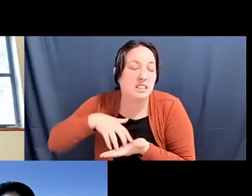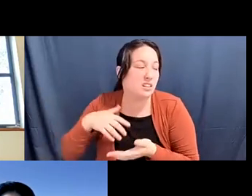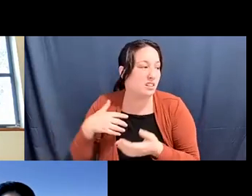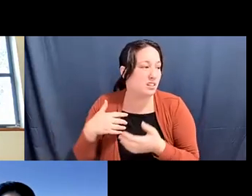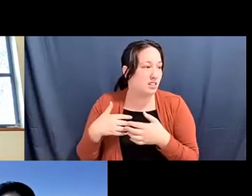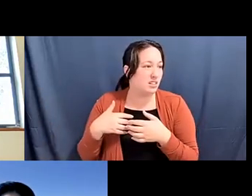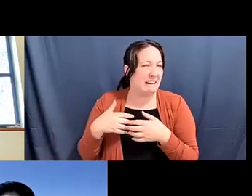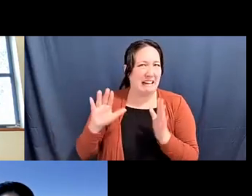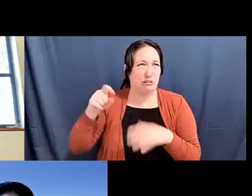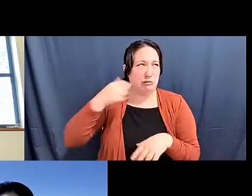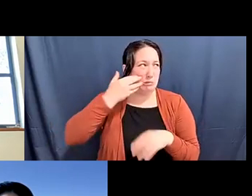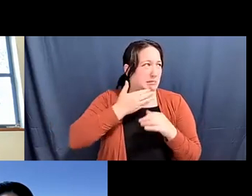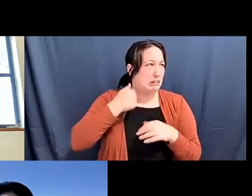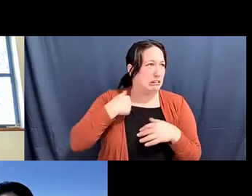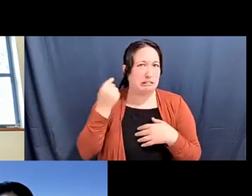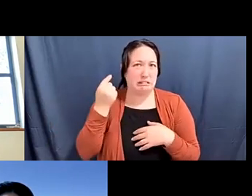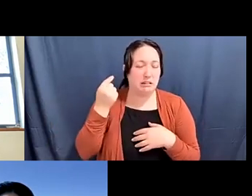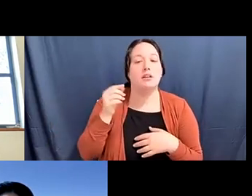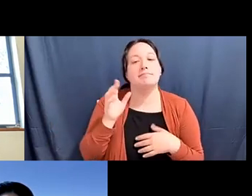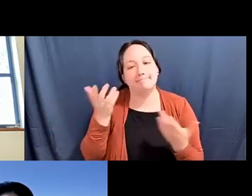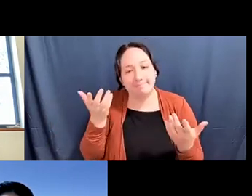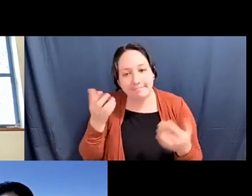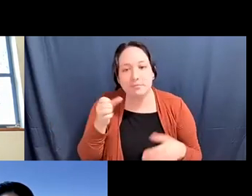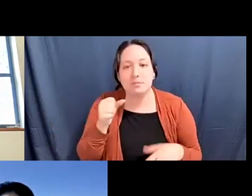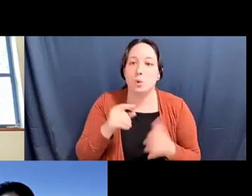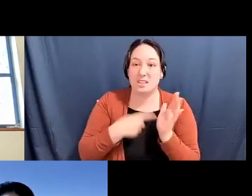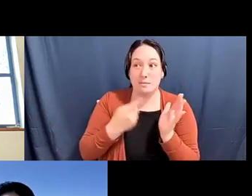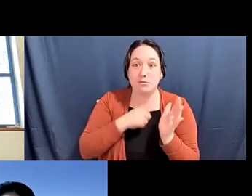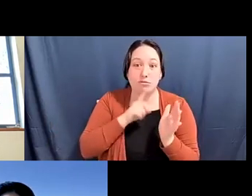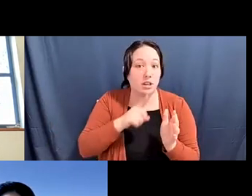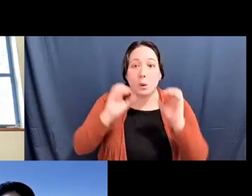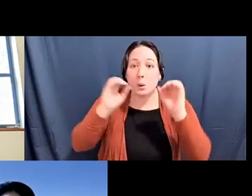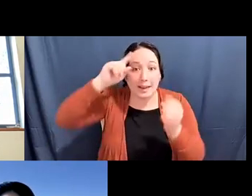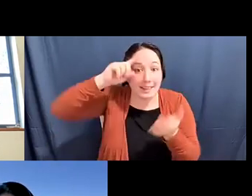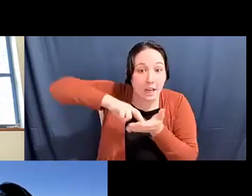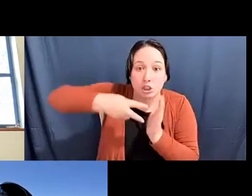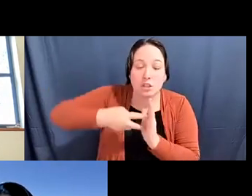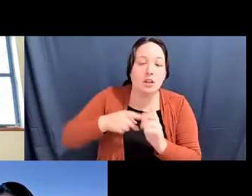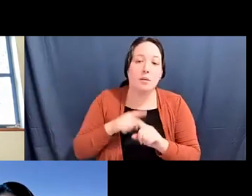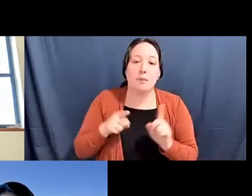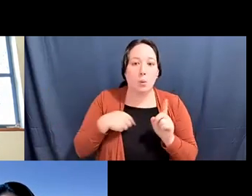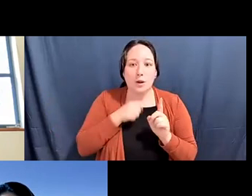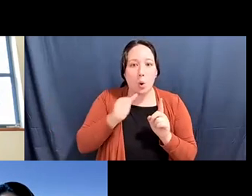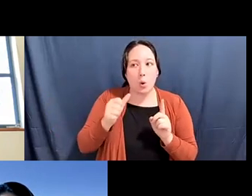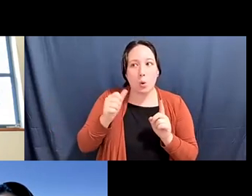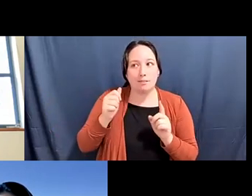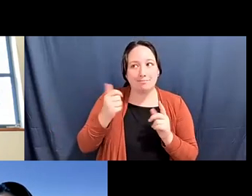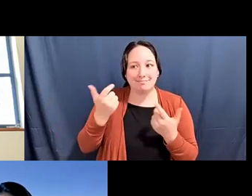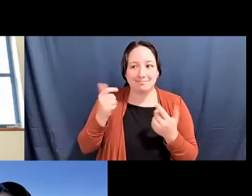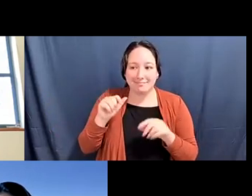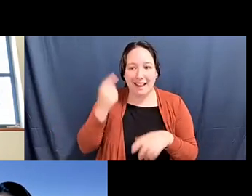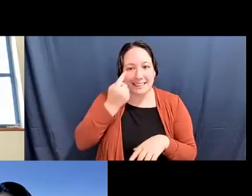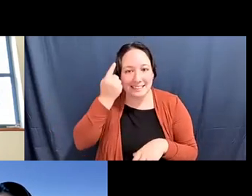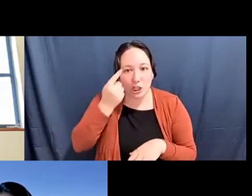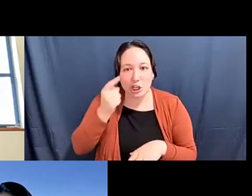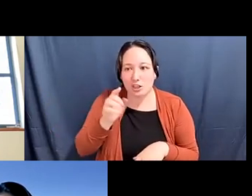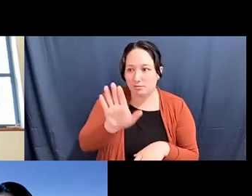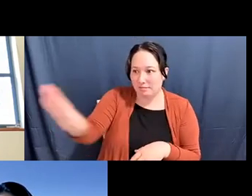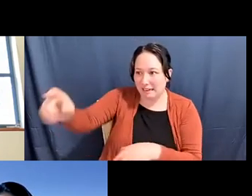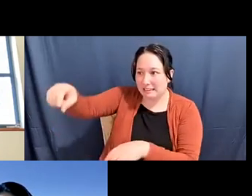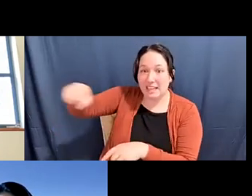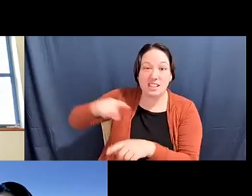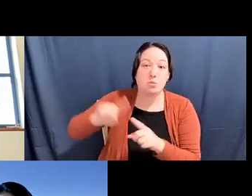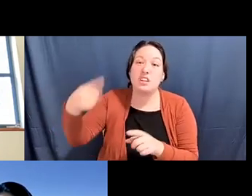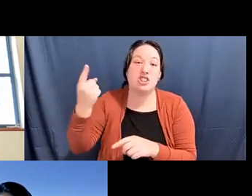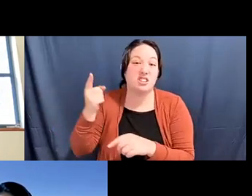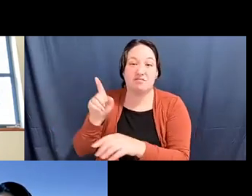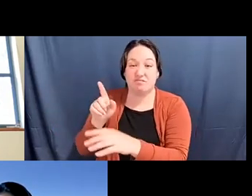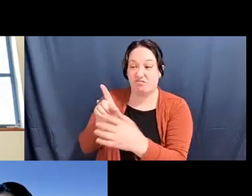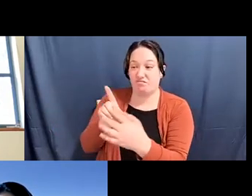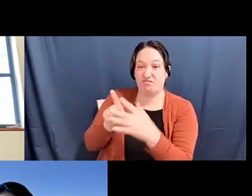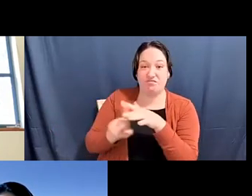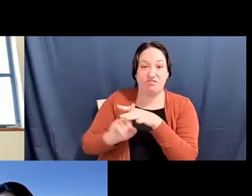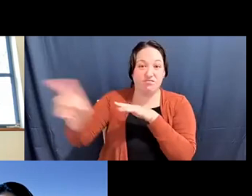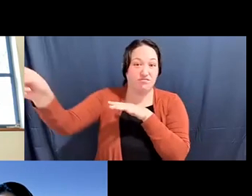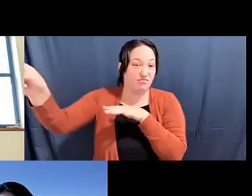Alex Tom he/him: Since, so unintentionally without really considering the needs of the people around us, sometimes we... we leave and we just kind of drop off and don't tell anyone what's happening.